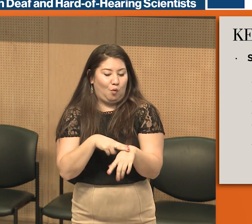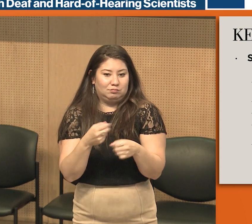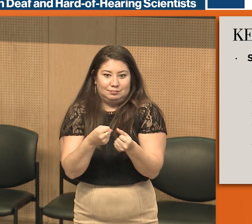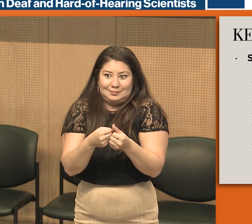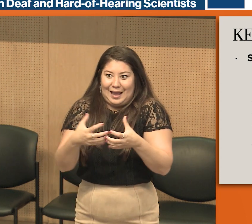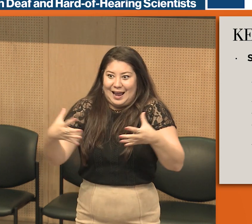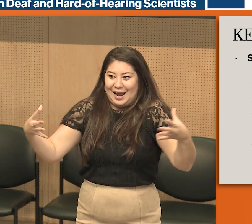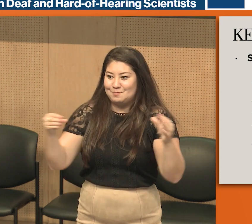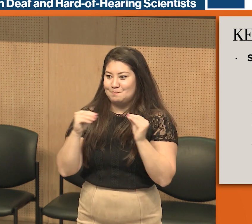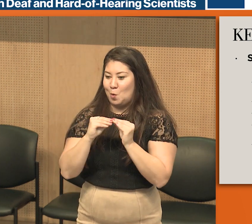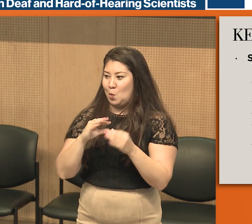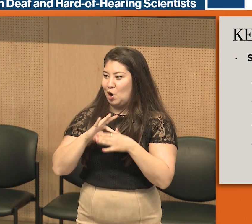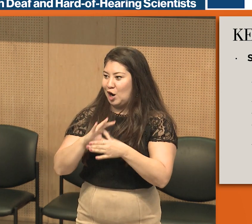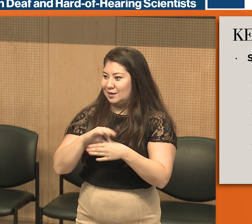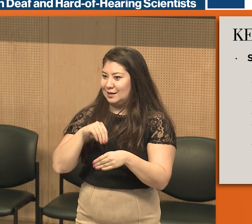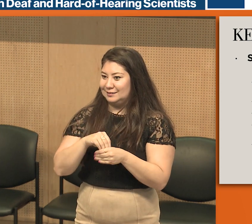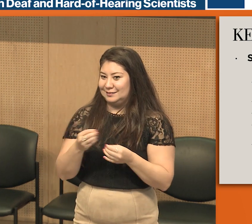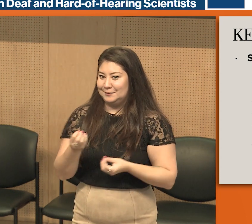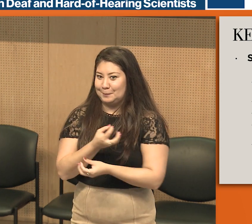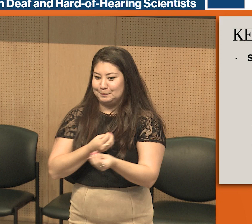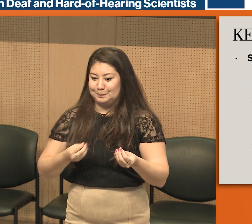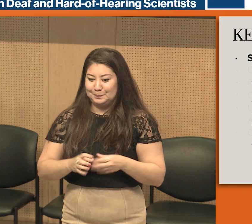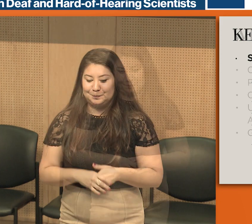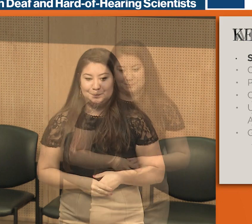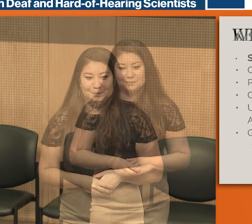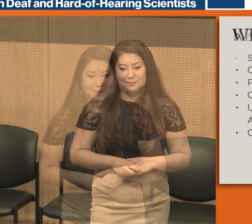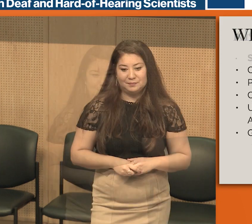matching the concepts that they need to convey.